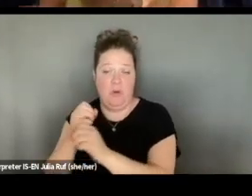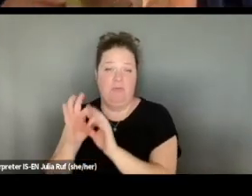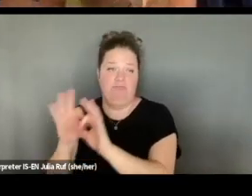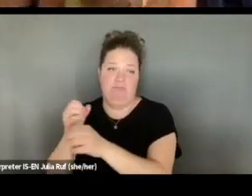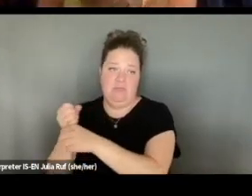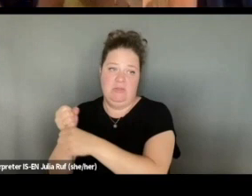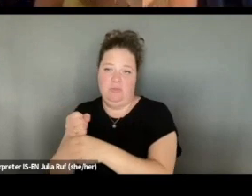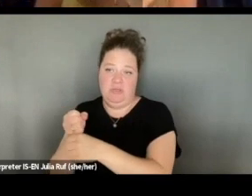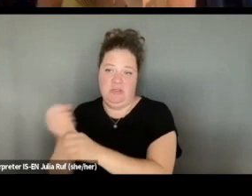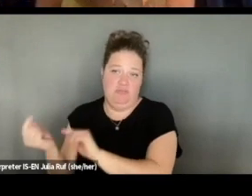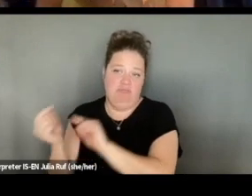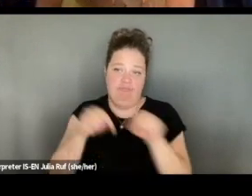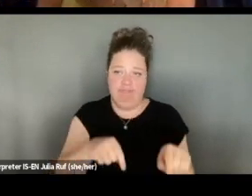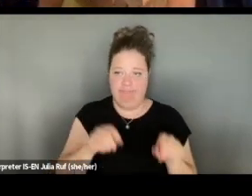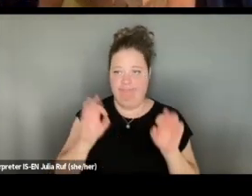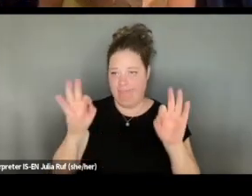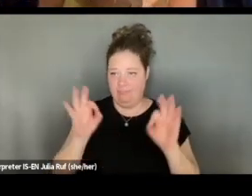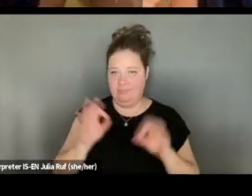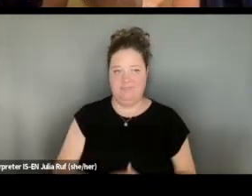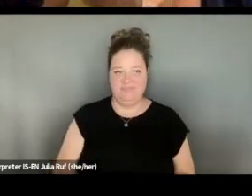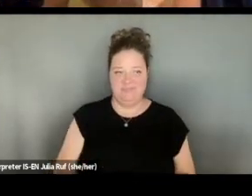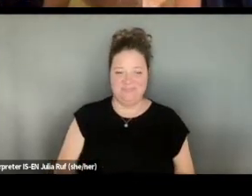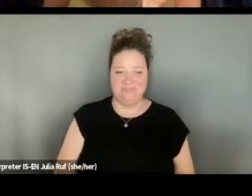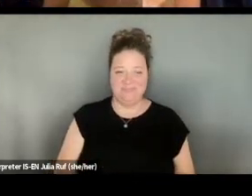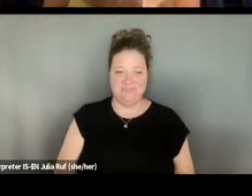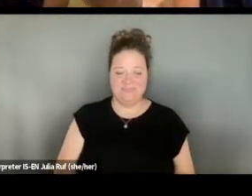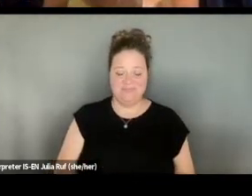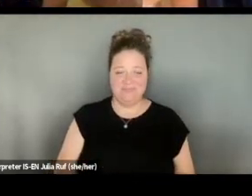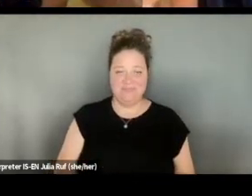we are talking to, which will then be interesting when we come further in